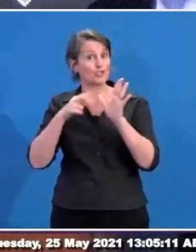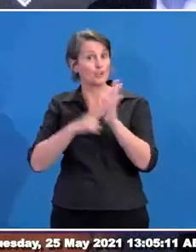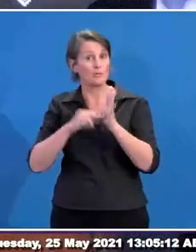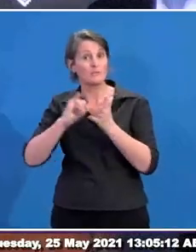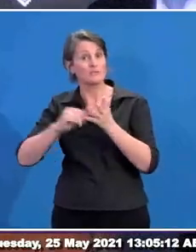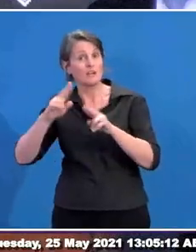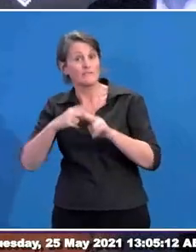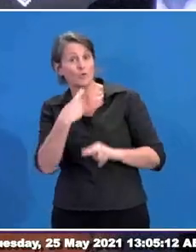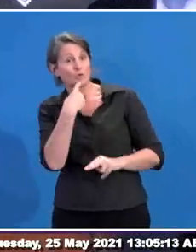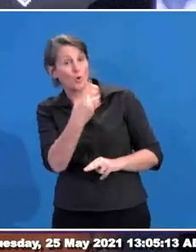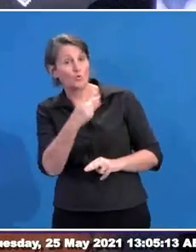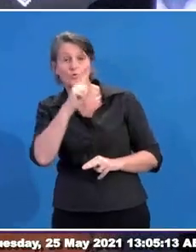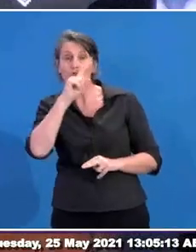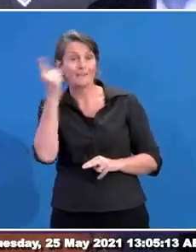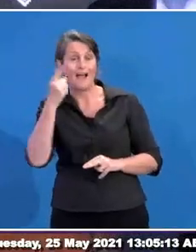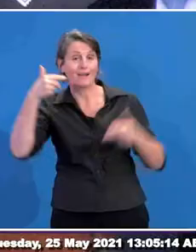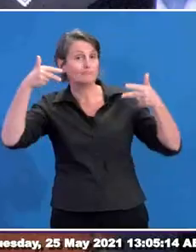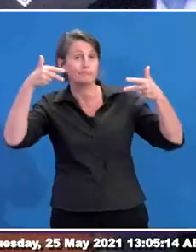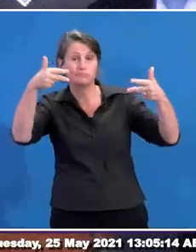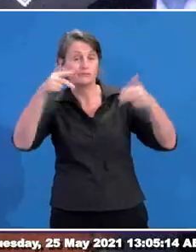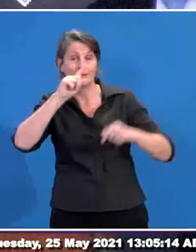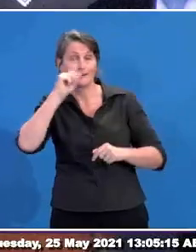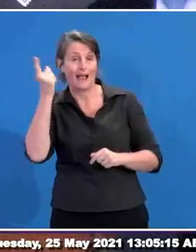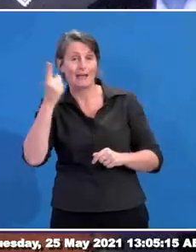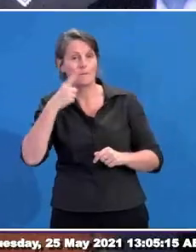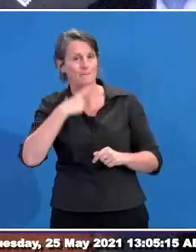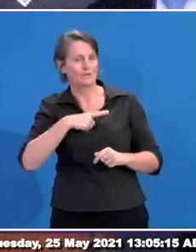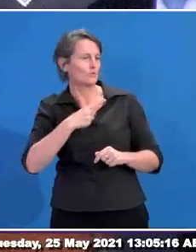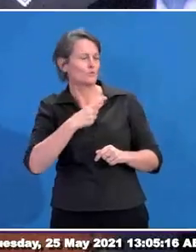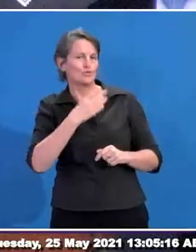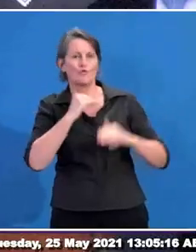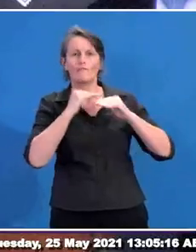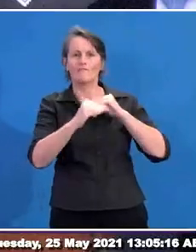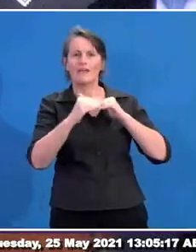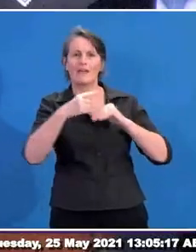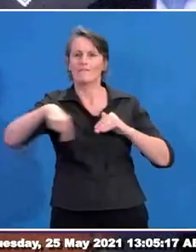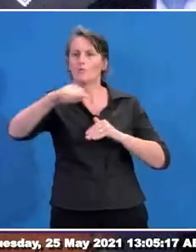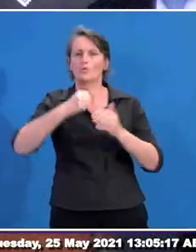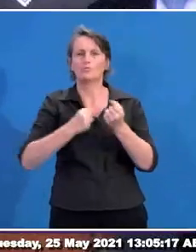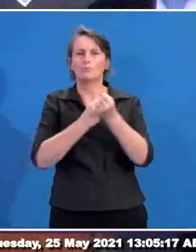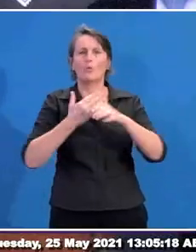cannot be installed in the house because it impinged on the privacy of support workers and residents.